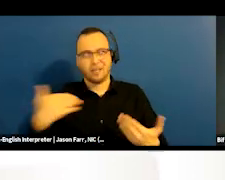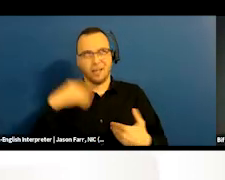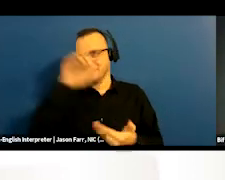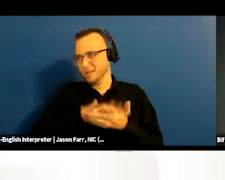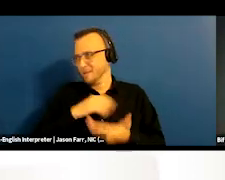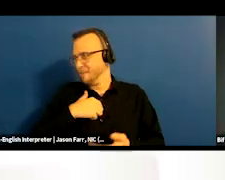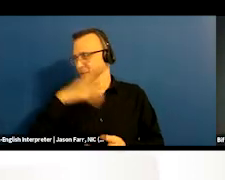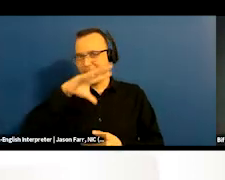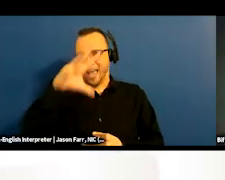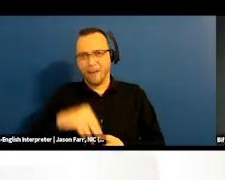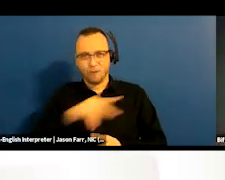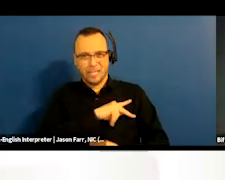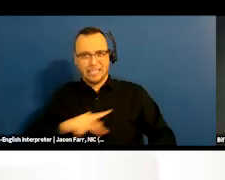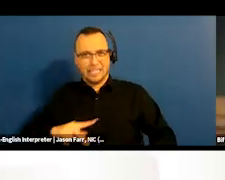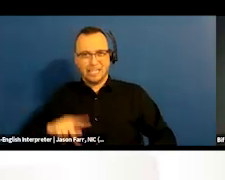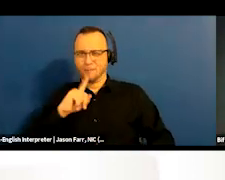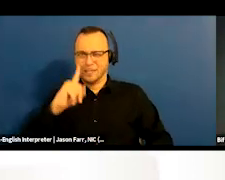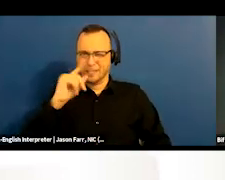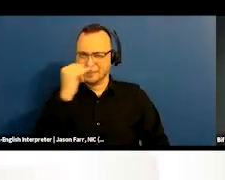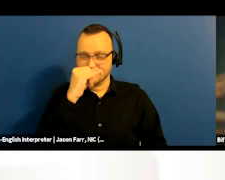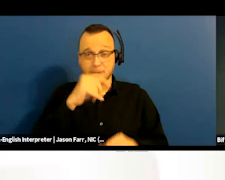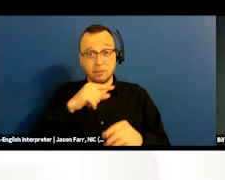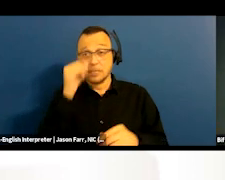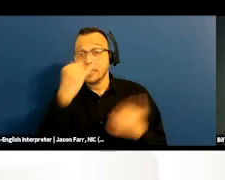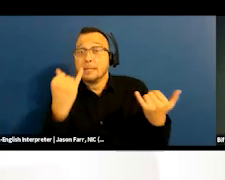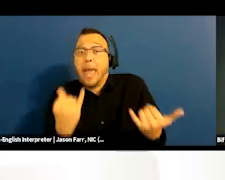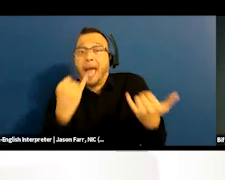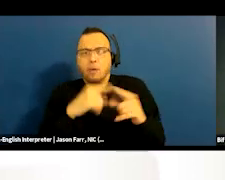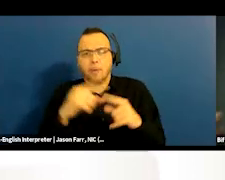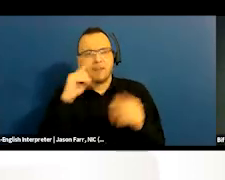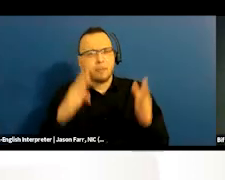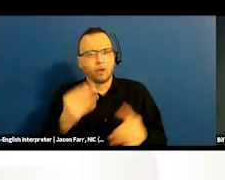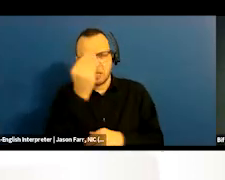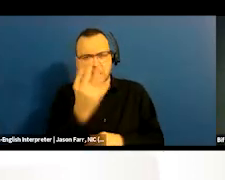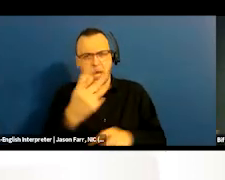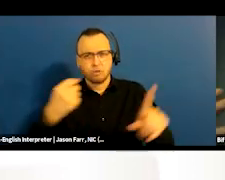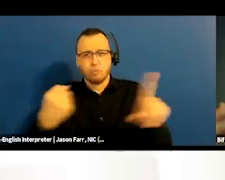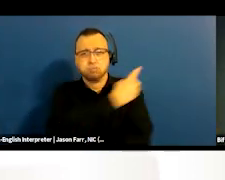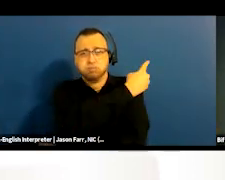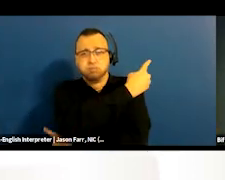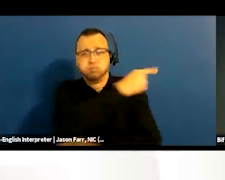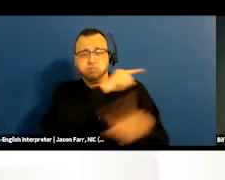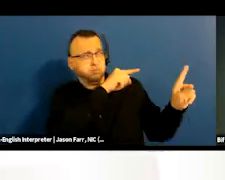And really try, 'cause some of it can be silly. I personally use humor now to kind of laugh at some of the traumas I dealt with